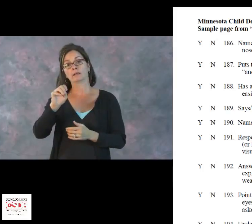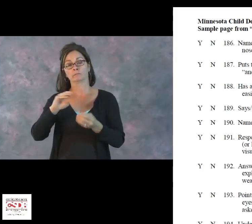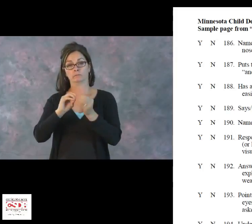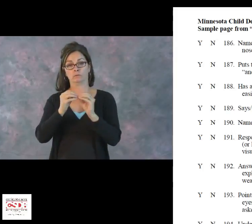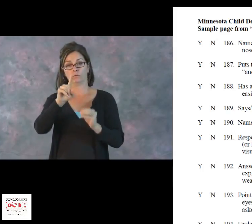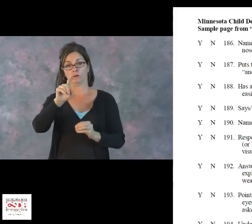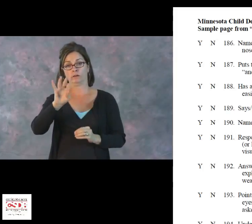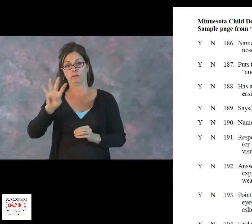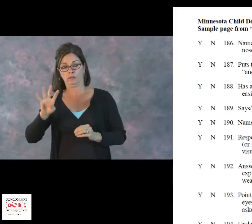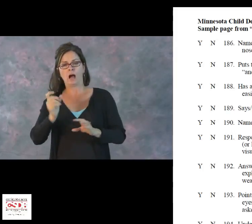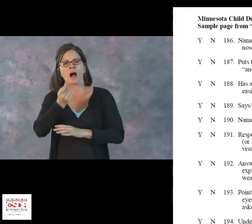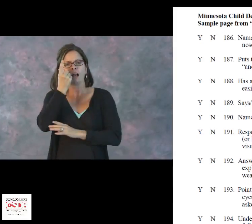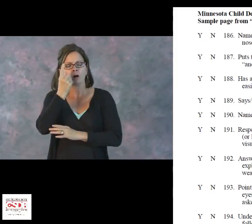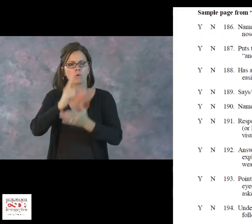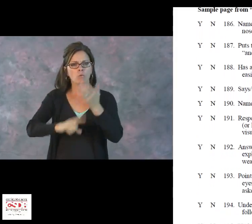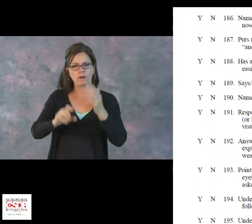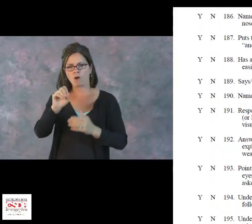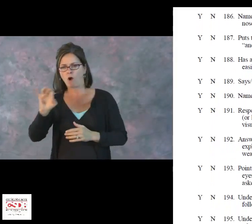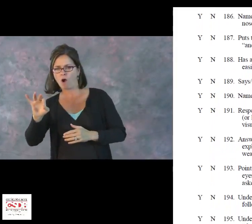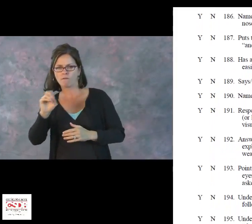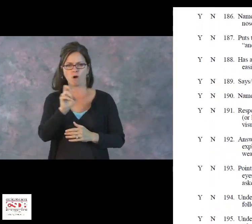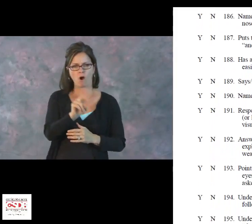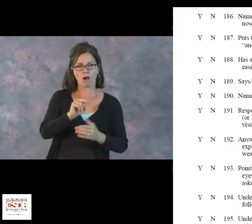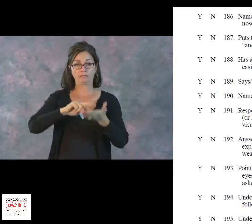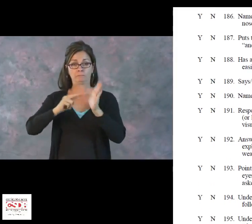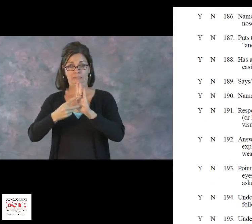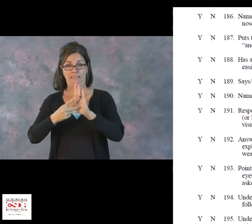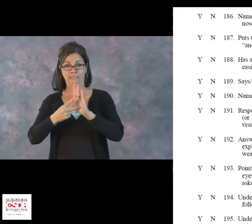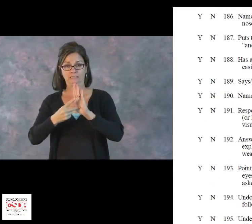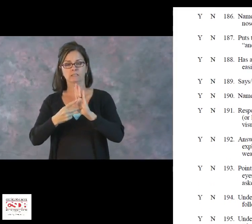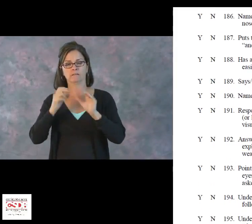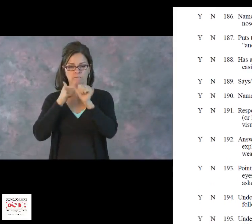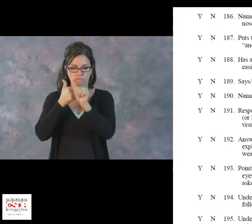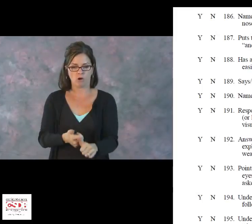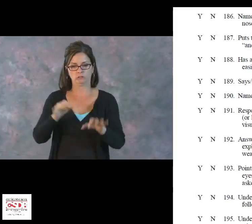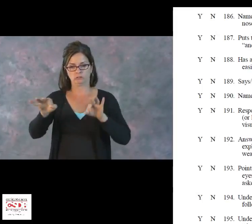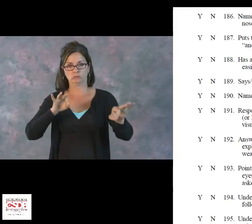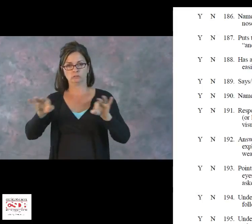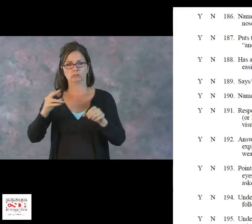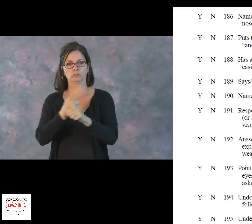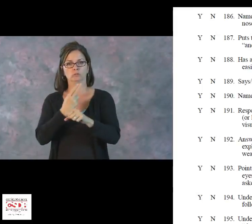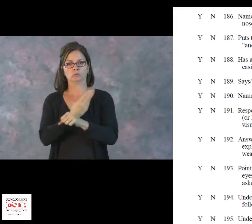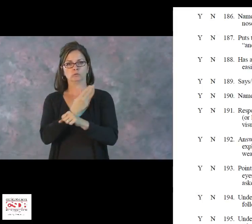"Understands what 'off' and 'on' mean and follows directions using these words."